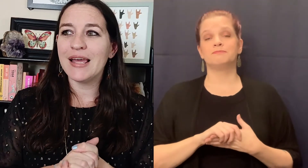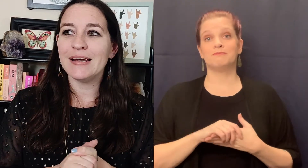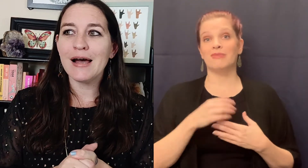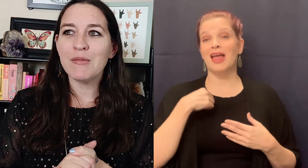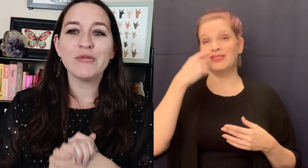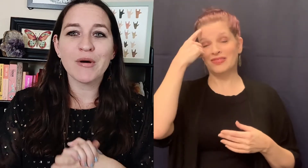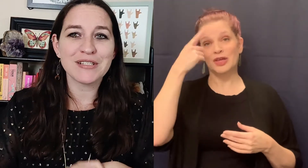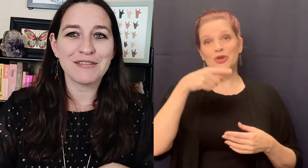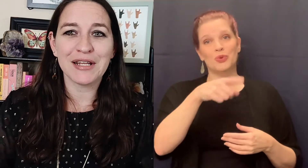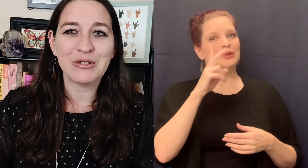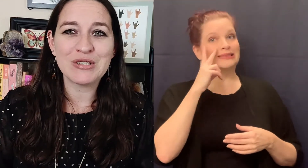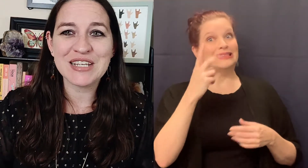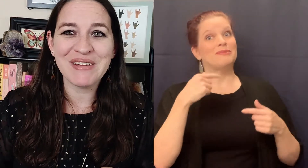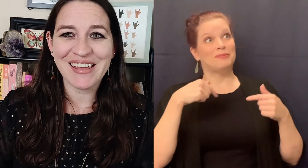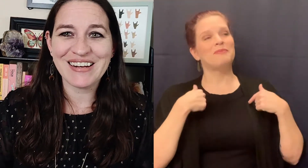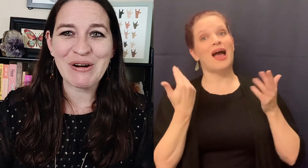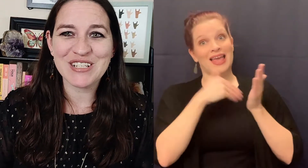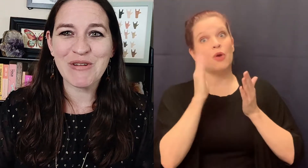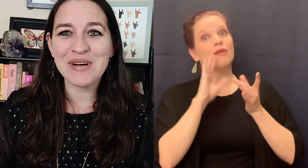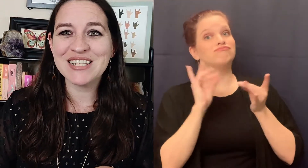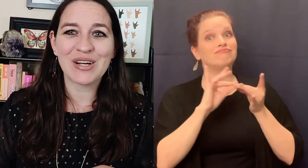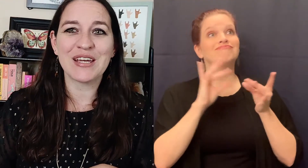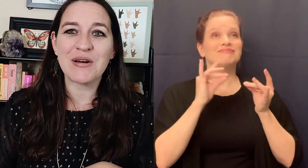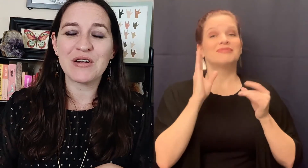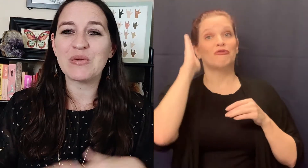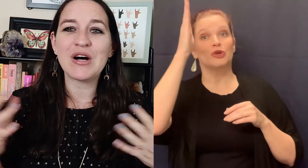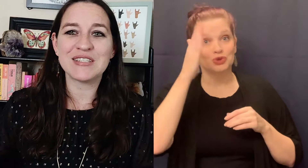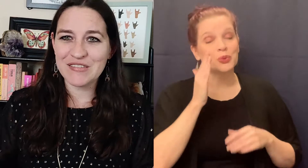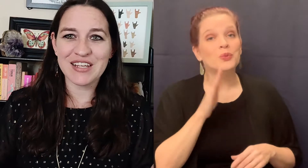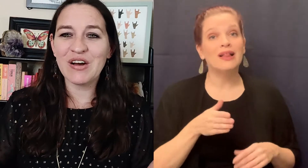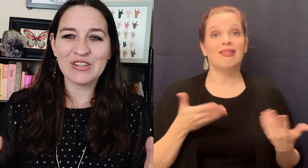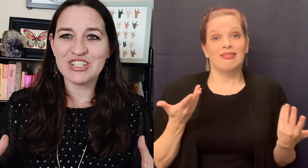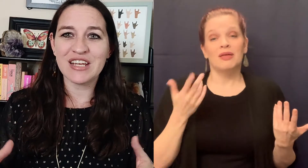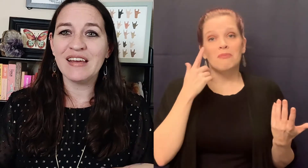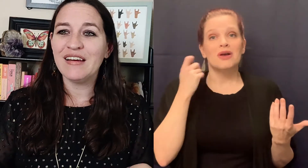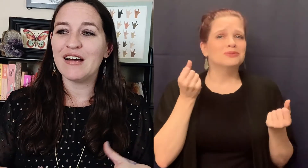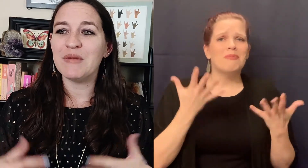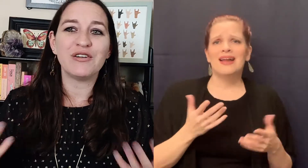And I'm almost positive that you'll see me again here on a Small Bites talking about another positive psychology intervention or a